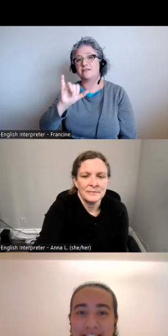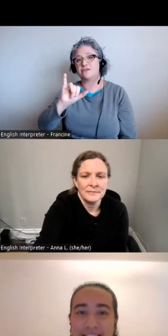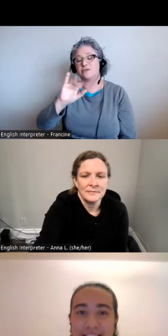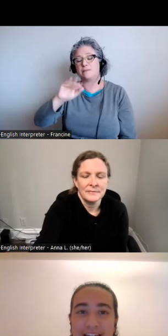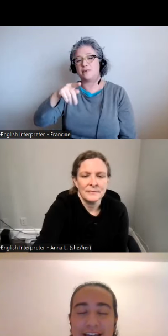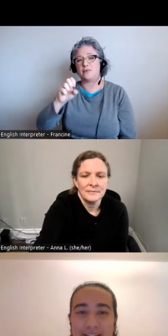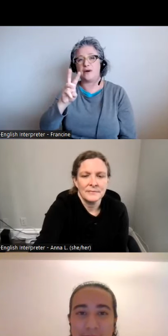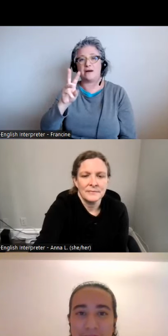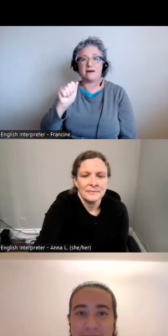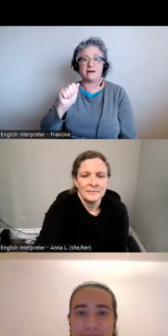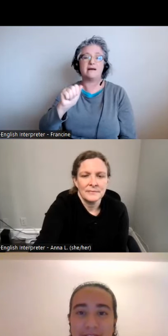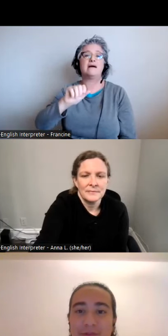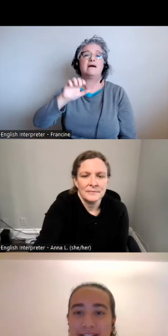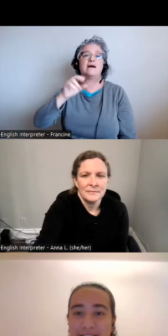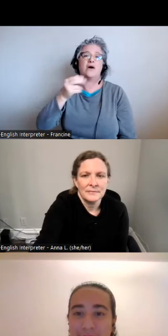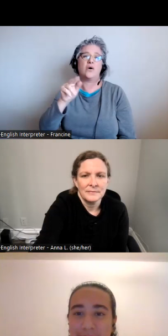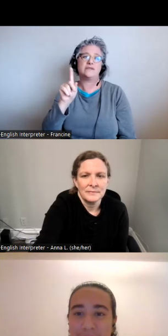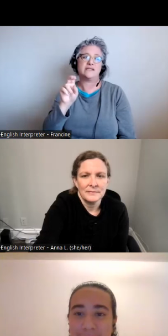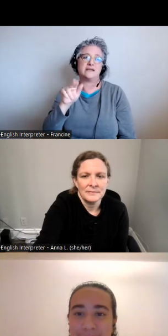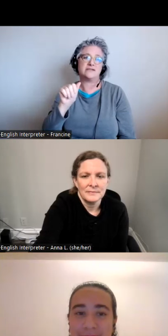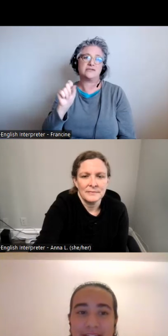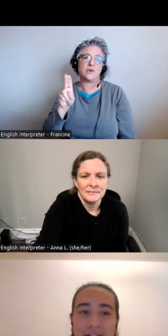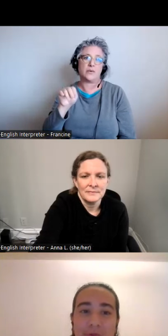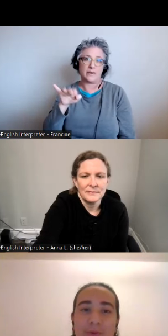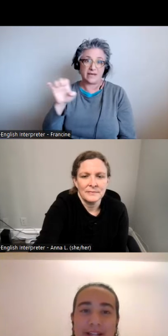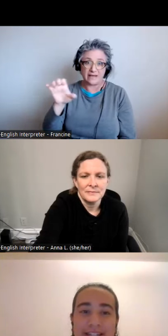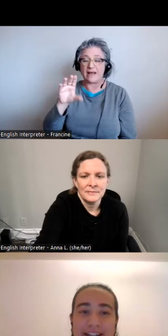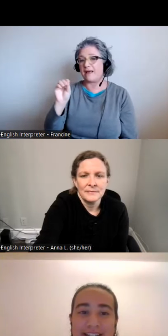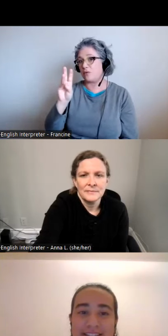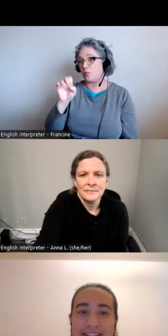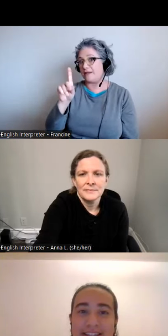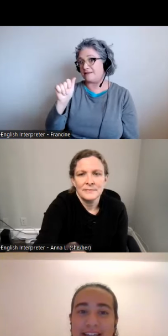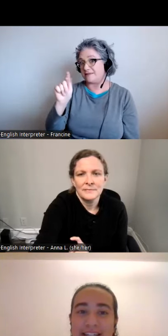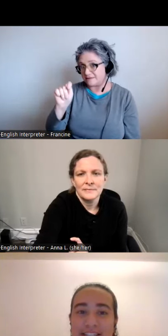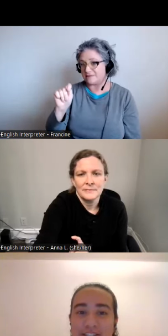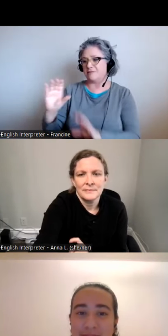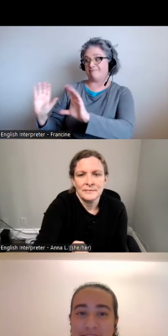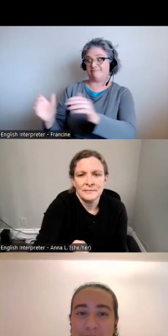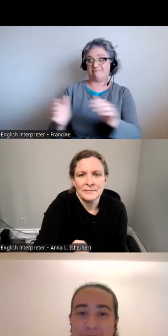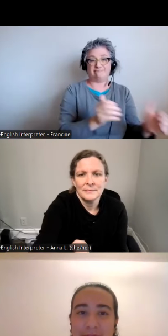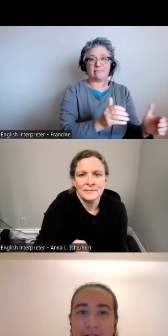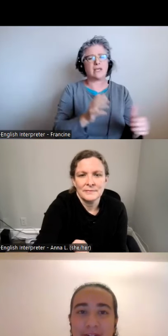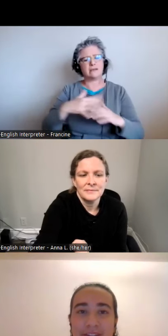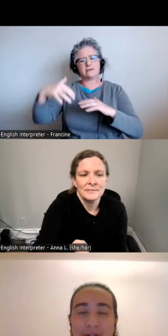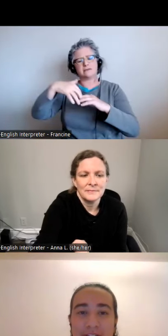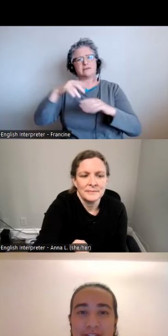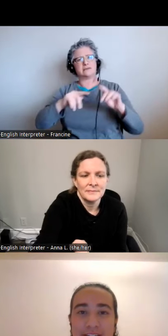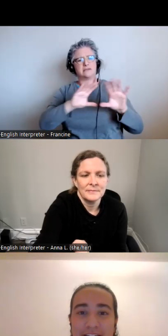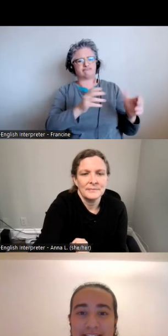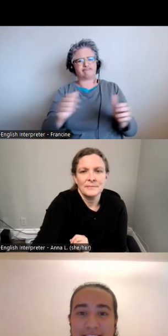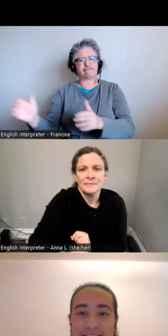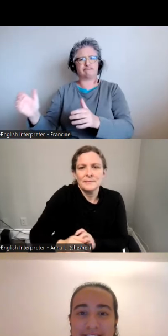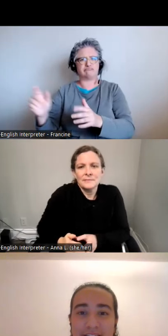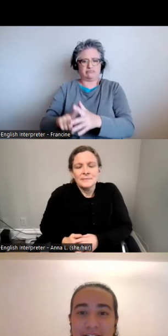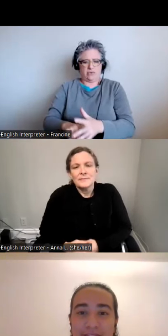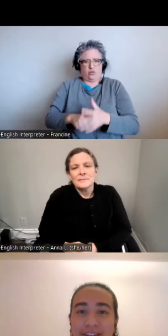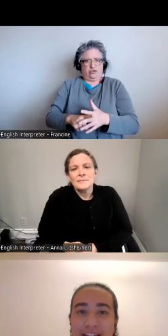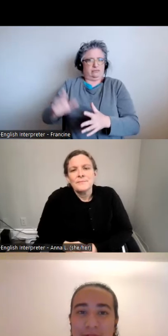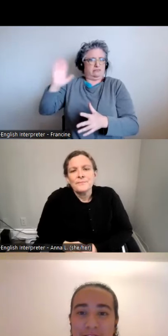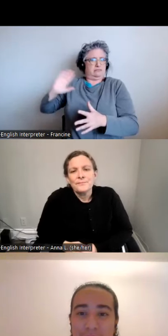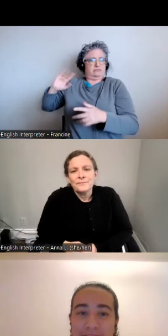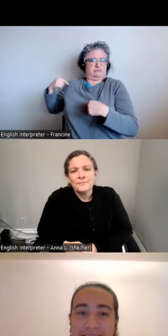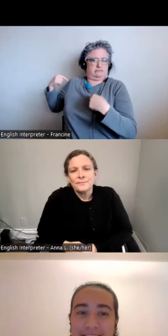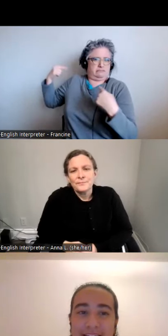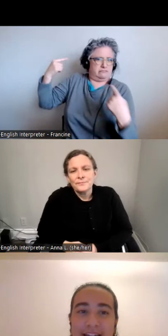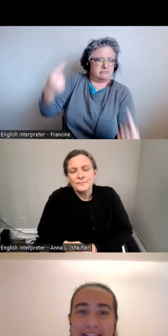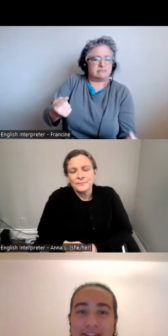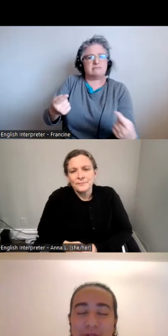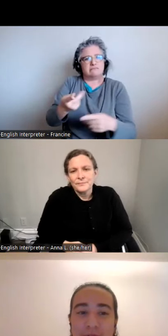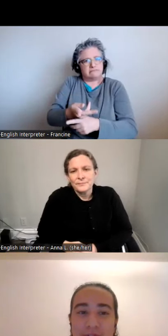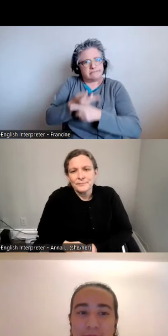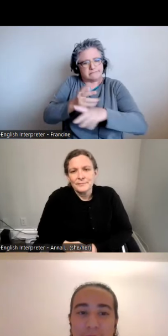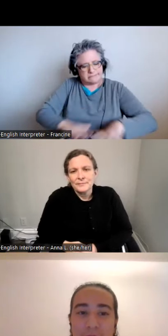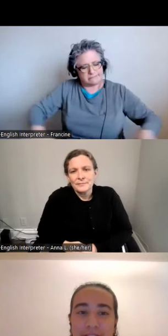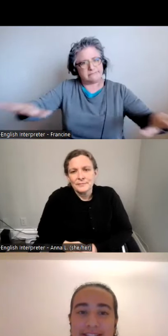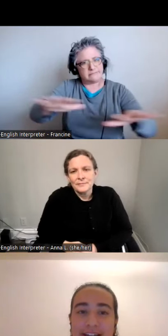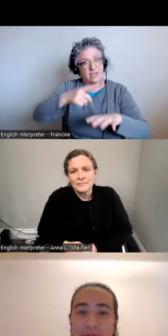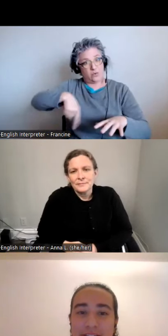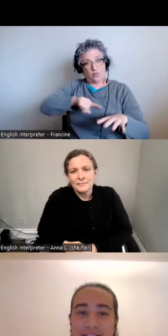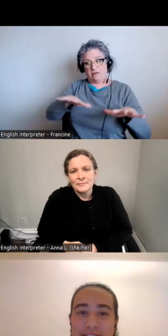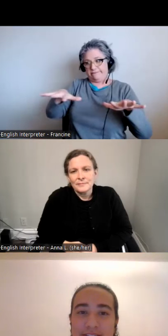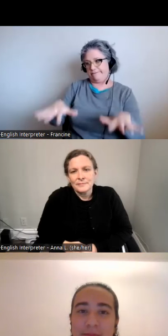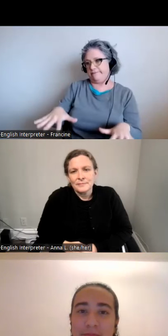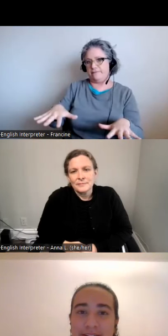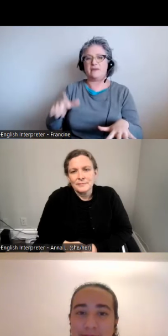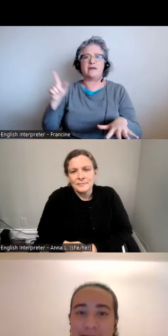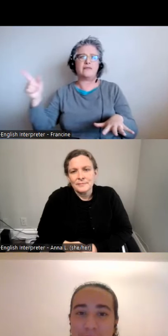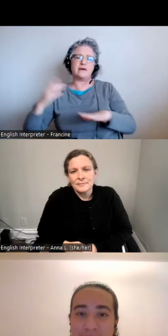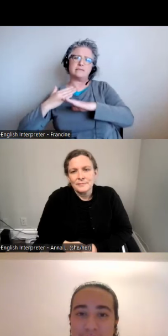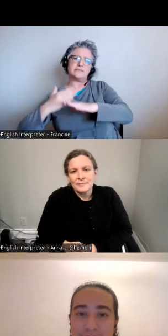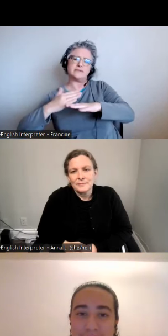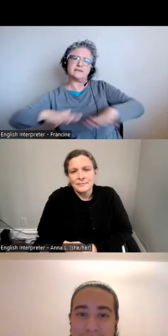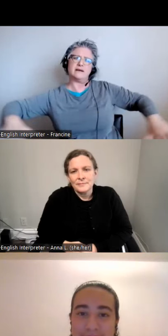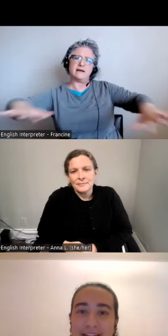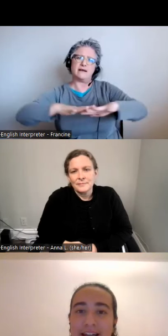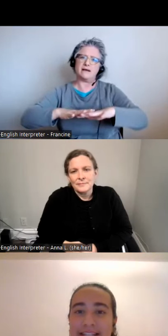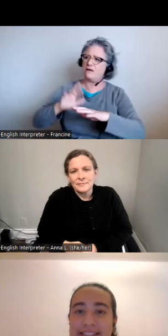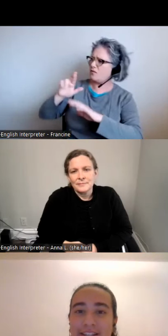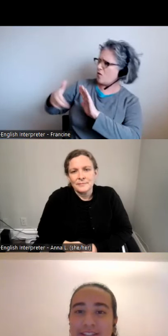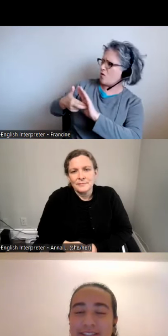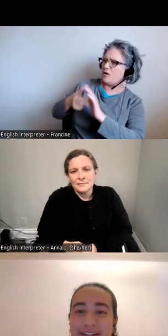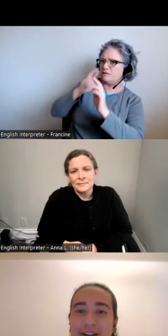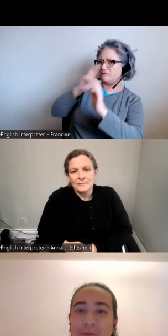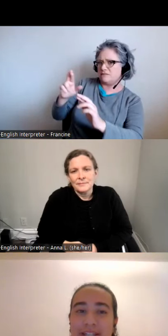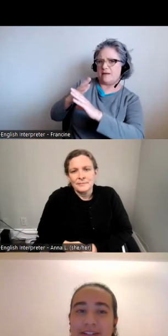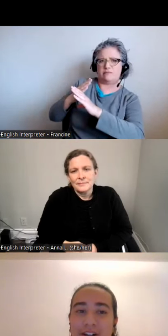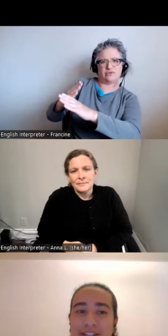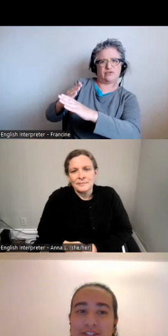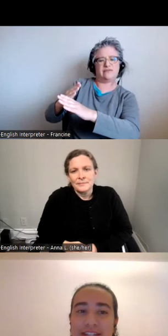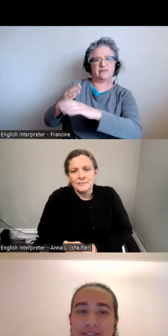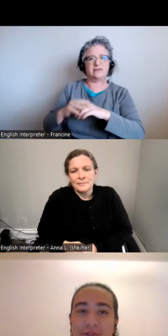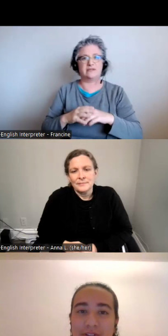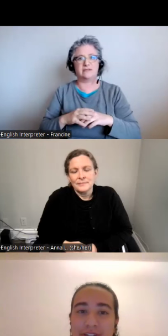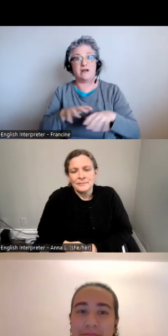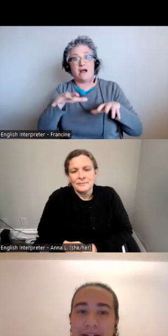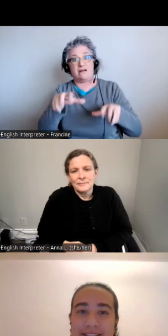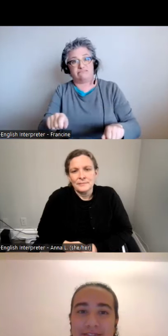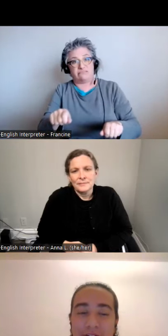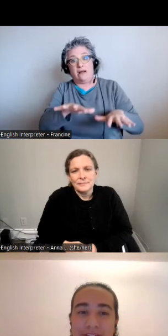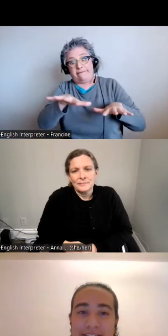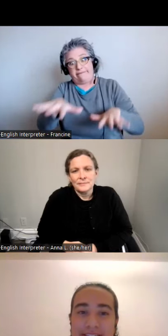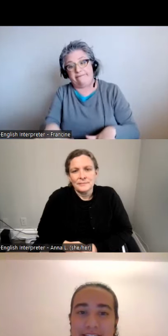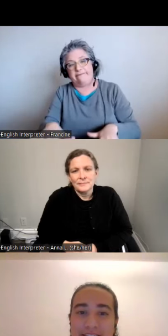Sagas of the Credit, First Nation the initiative, the Chipawi.